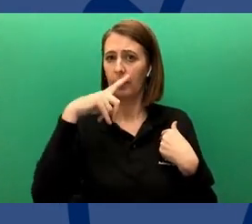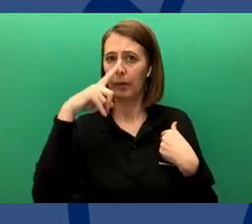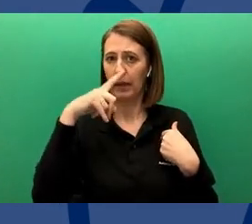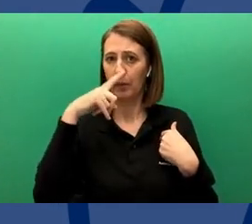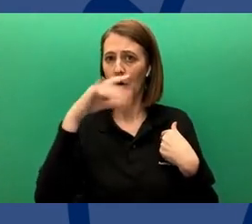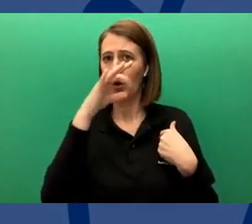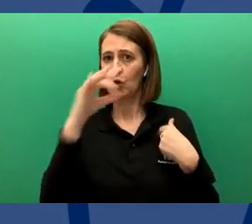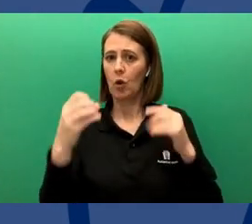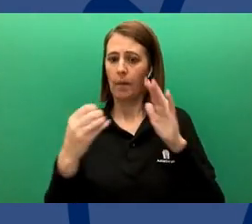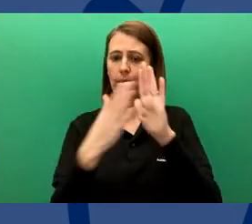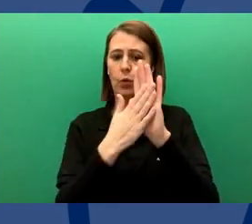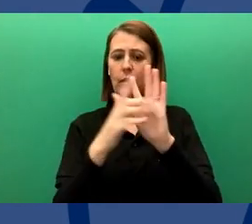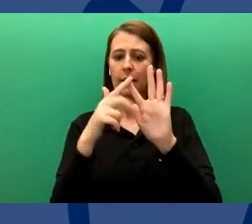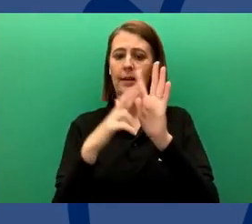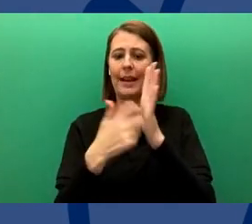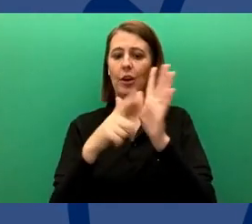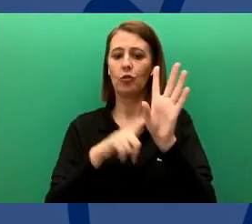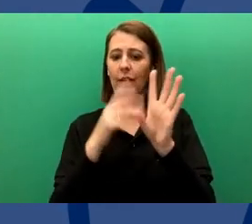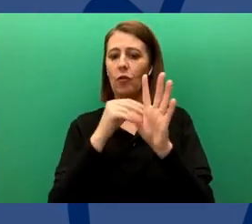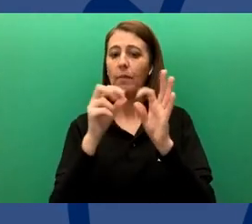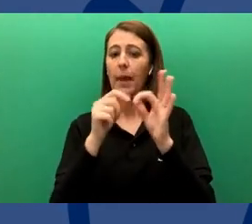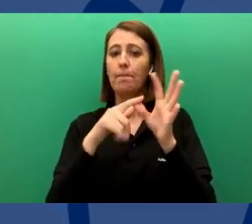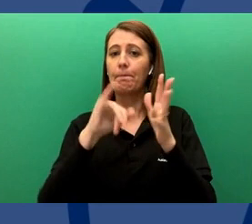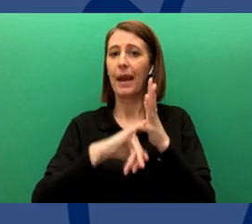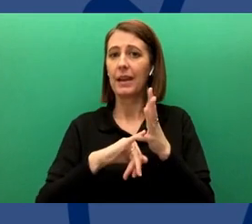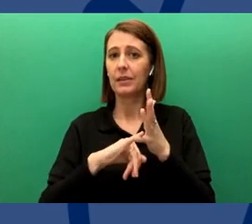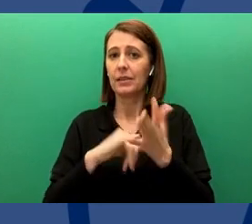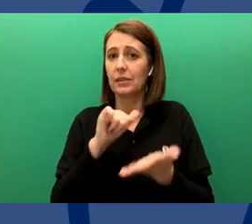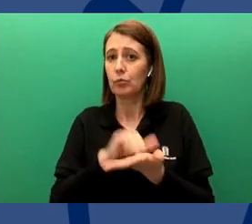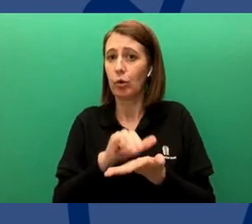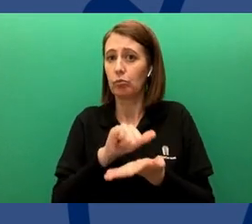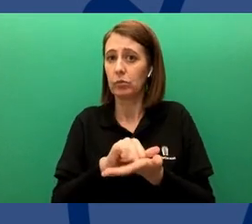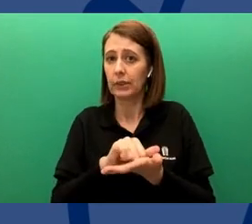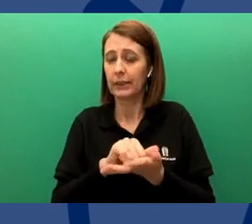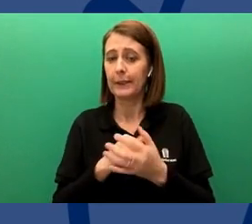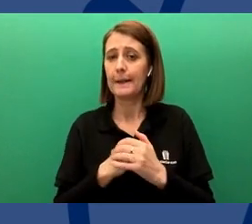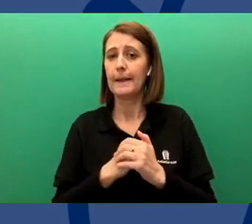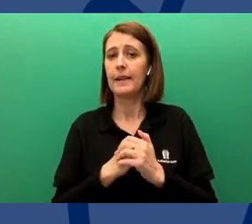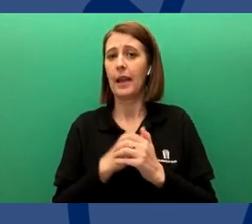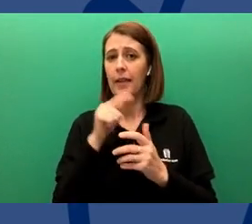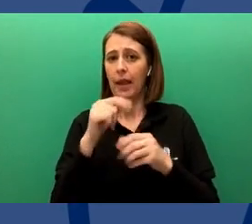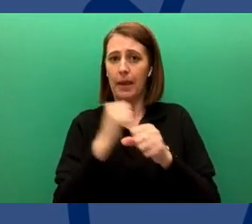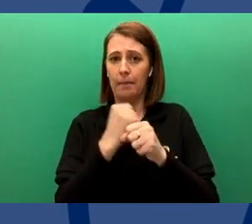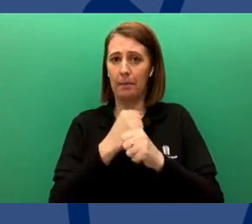from their BAS appropriately a lot. And that causes us to need to make contact and need